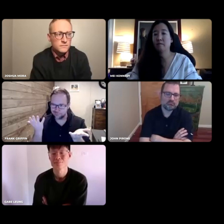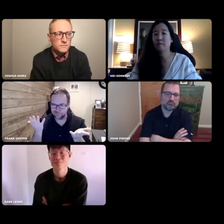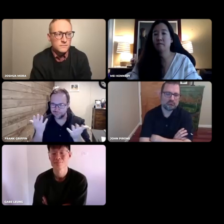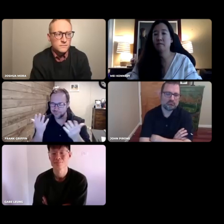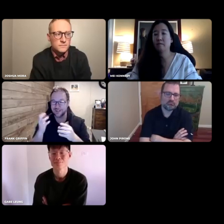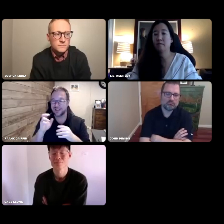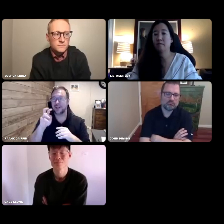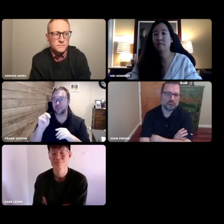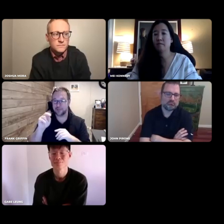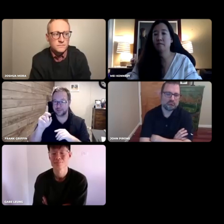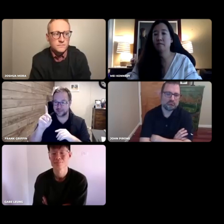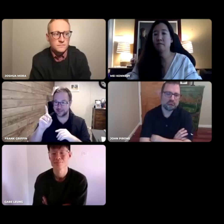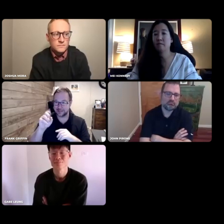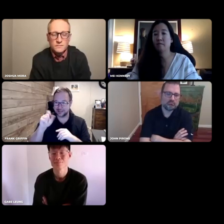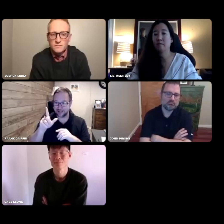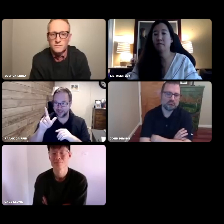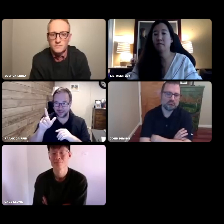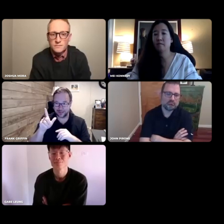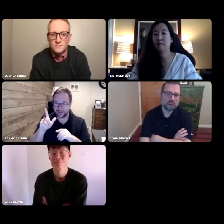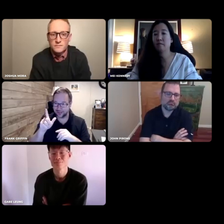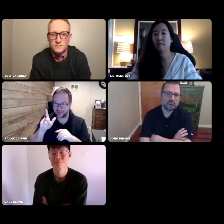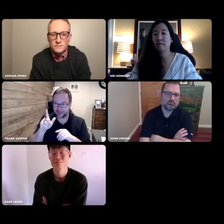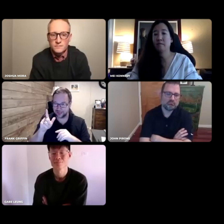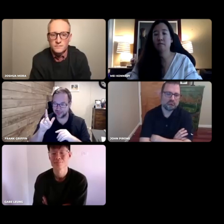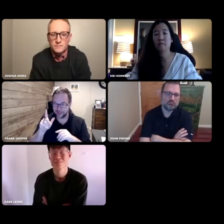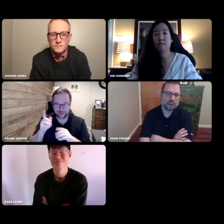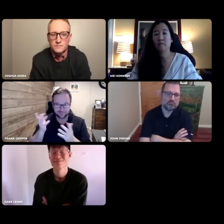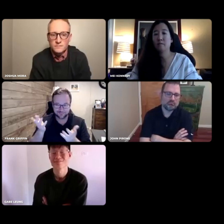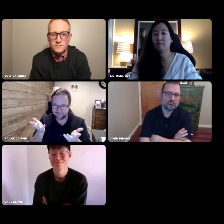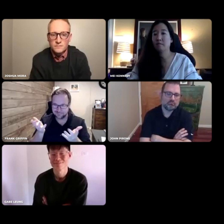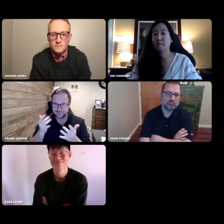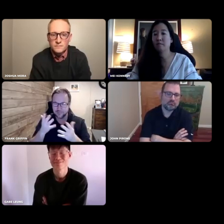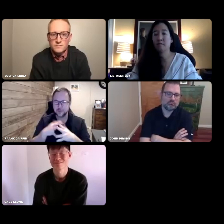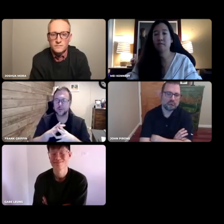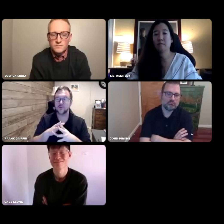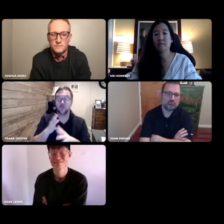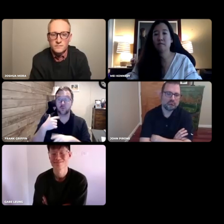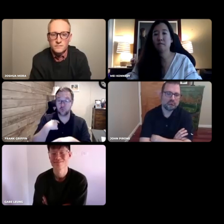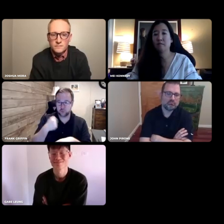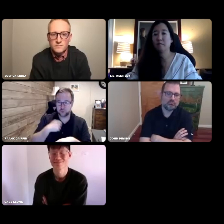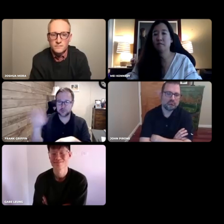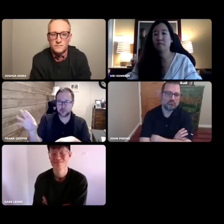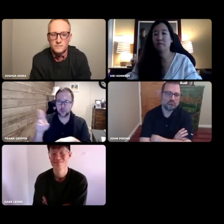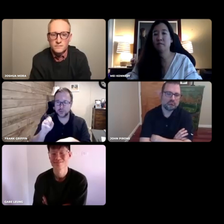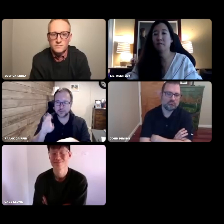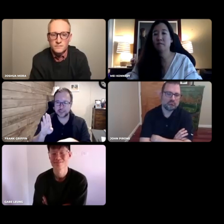And no online access, not even DSL.